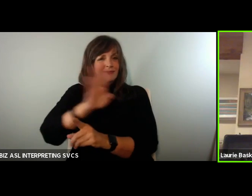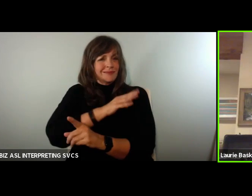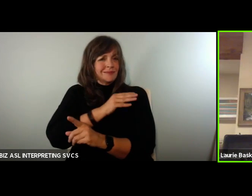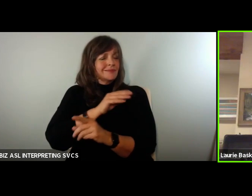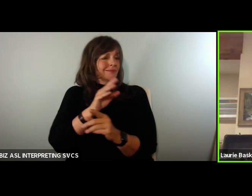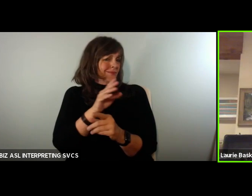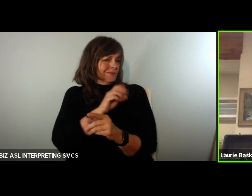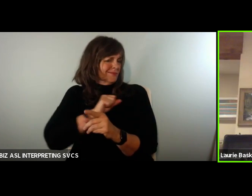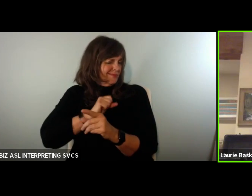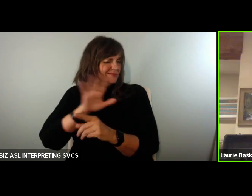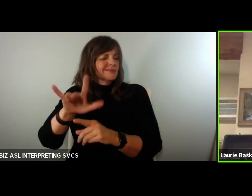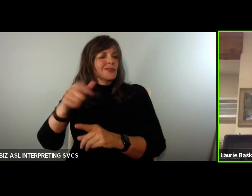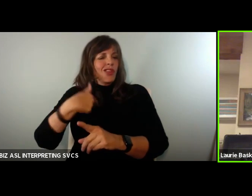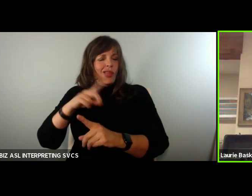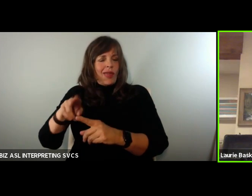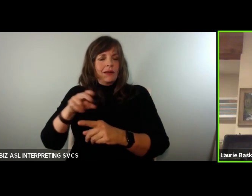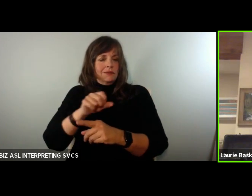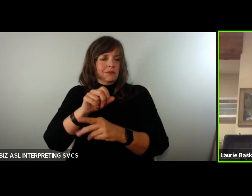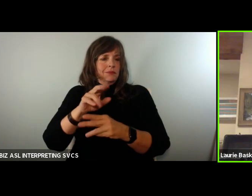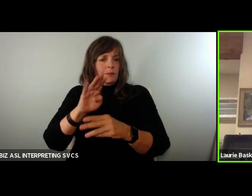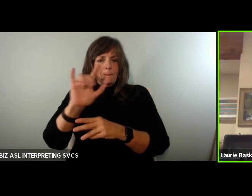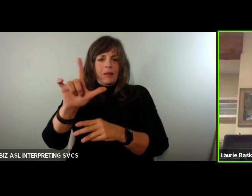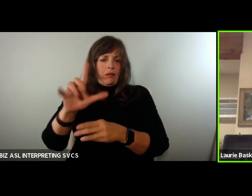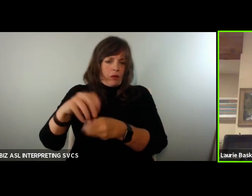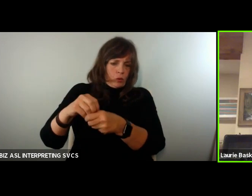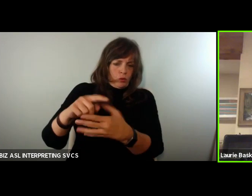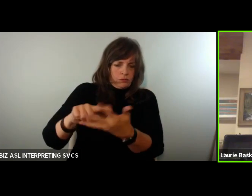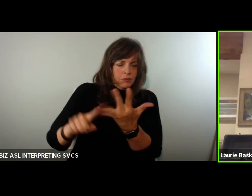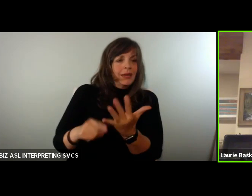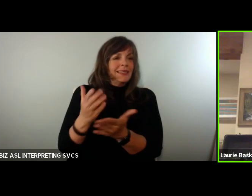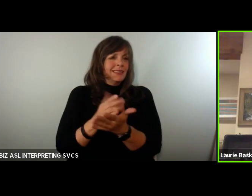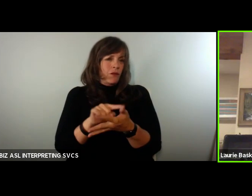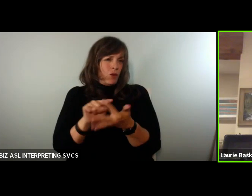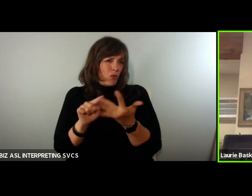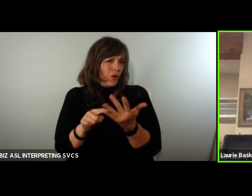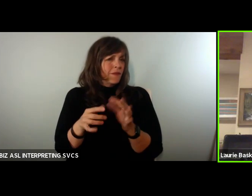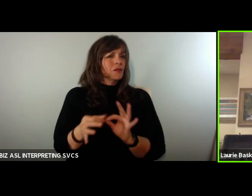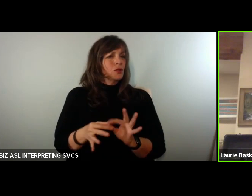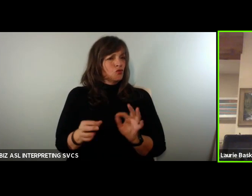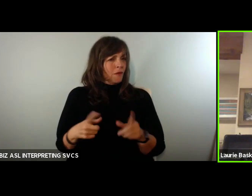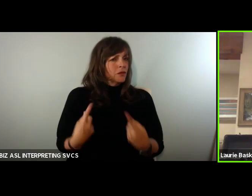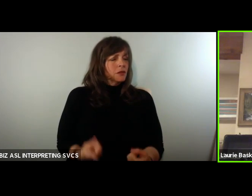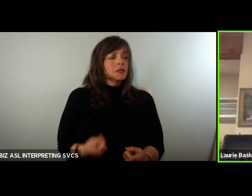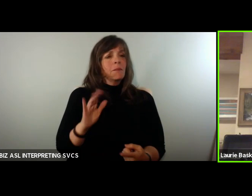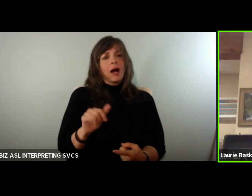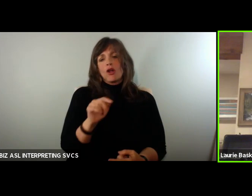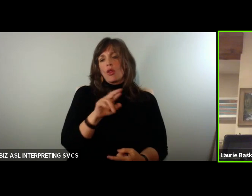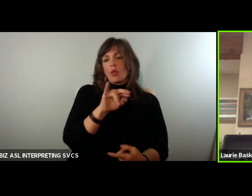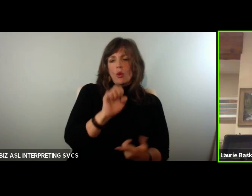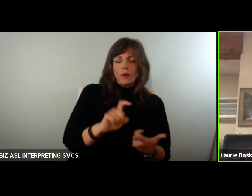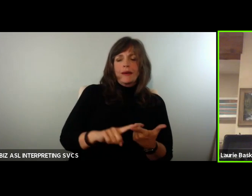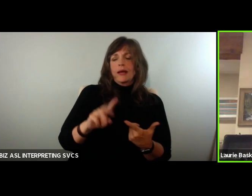though several pieces of this have been referenced by Lori and then by Ouida just now.